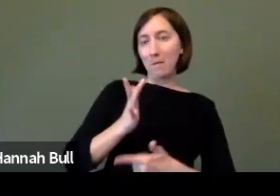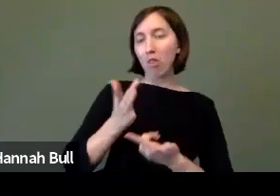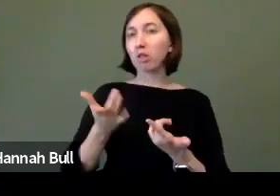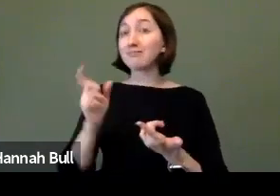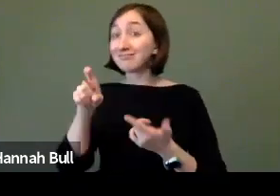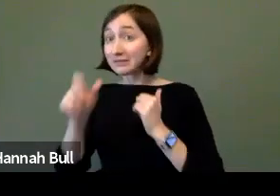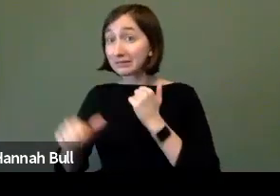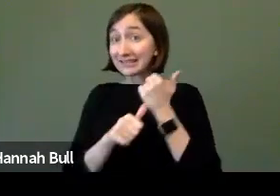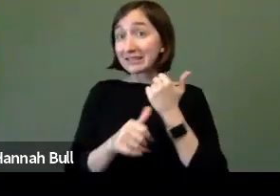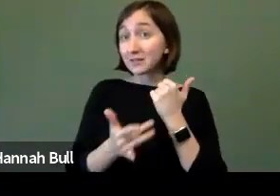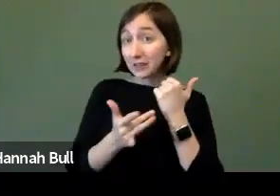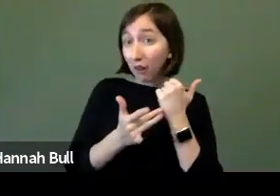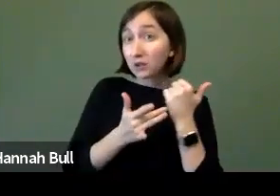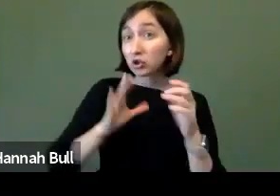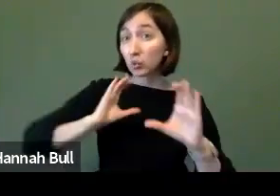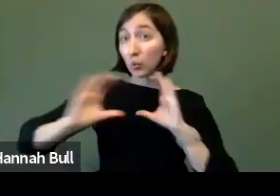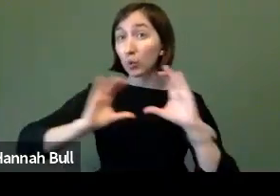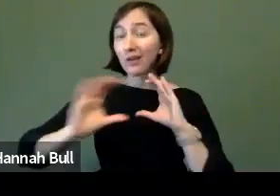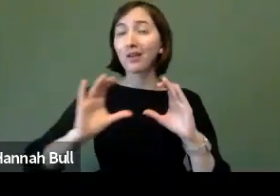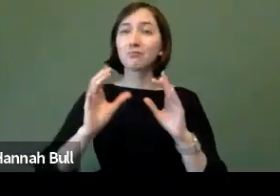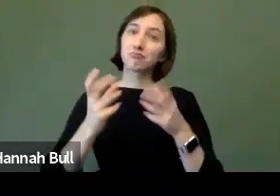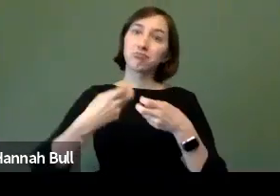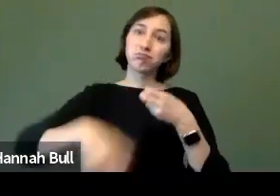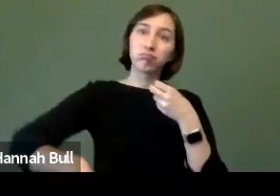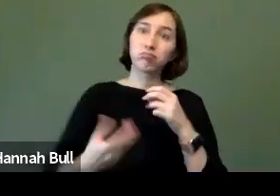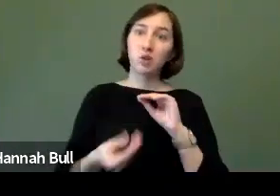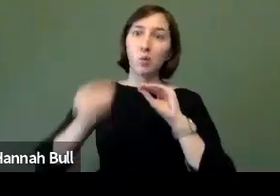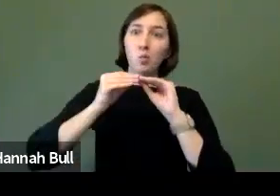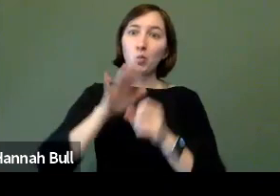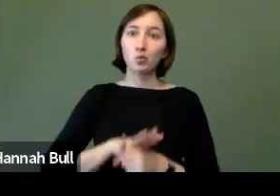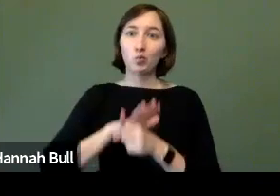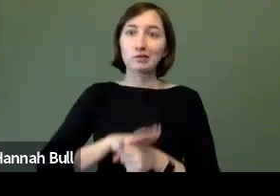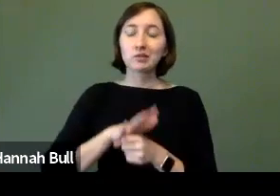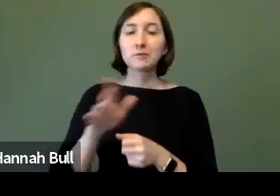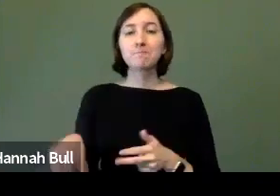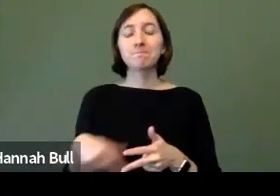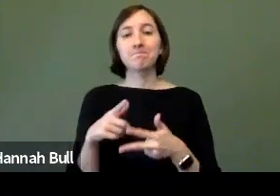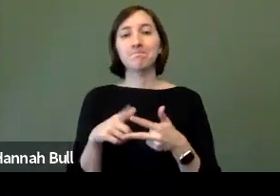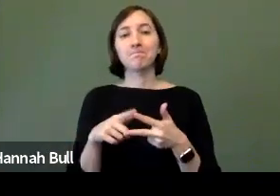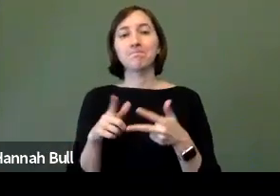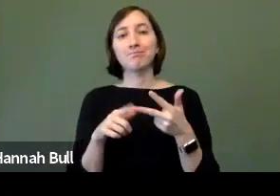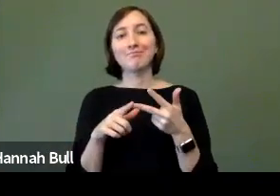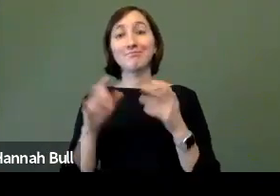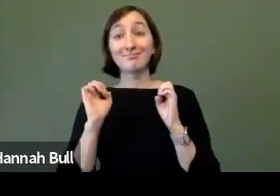has been definitely an extra stressor. Complications to educational supports.